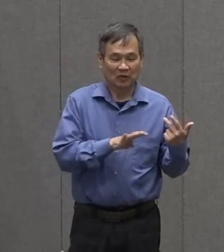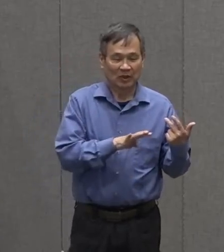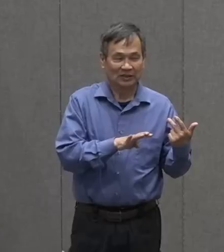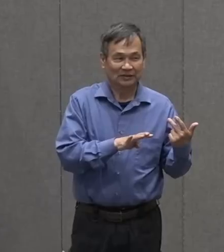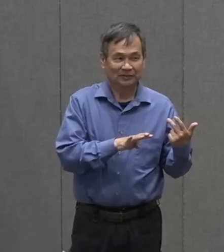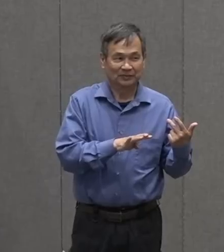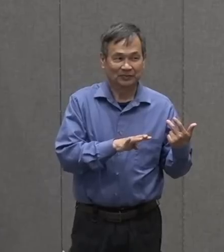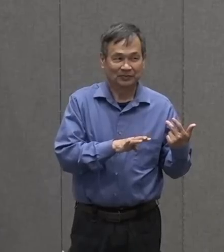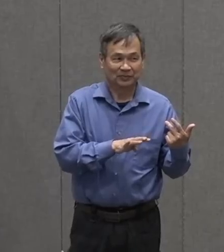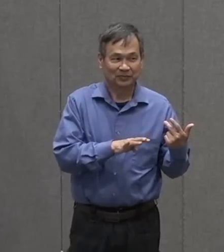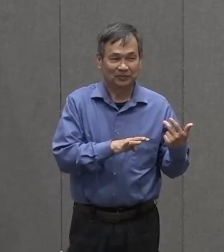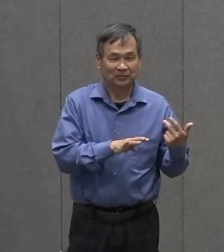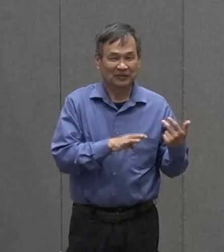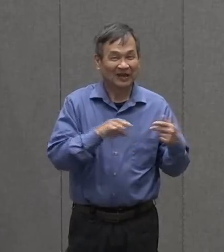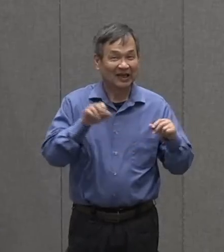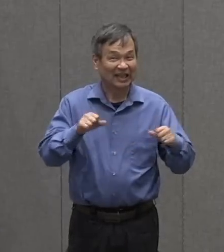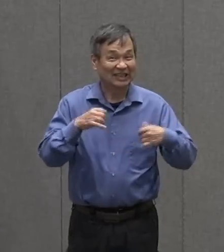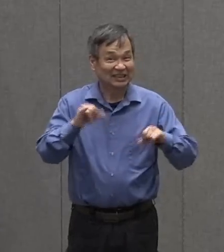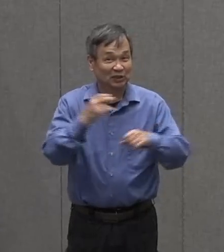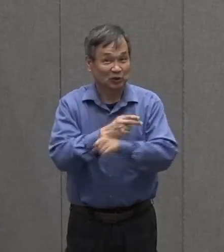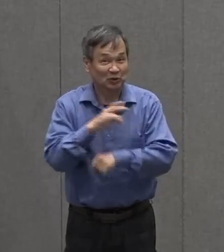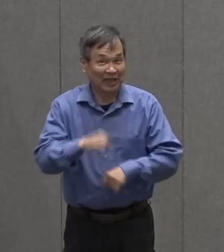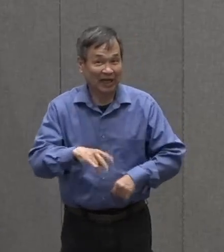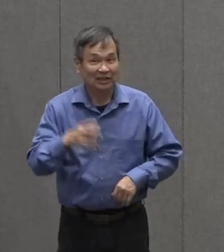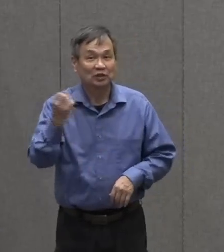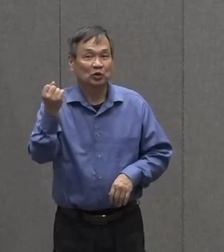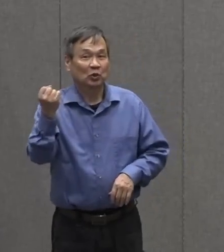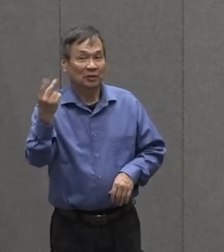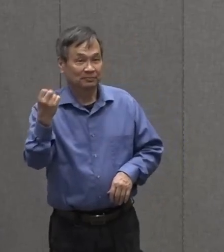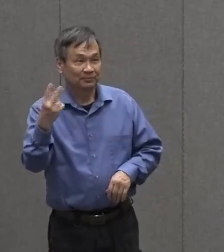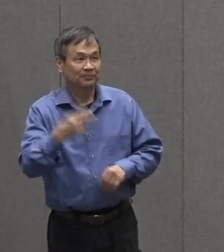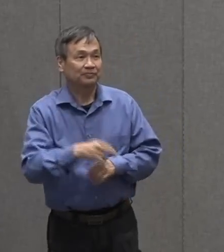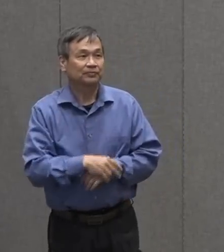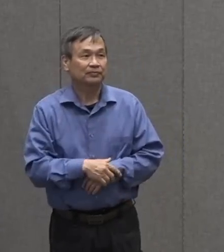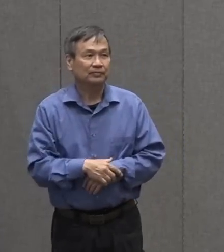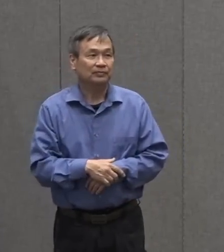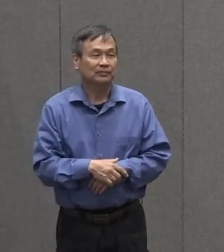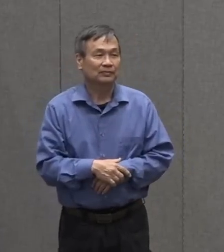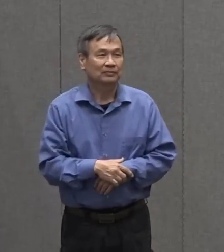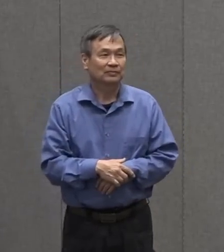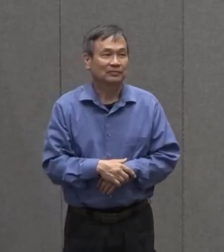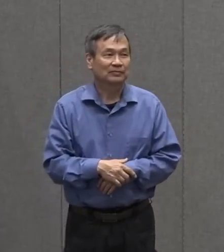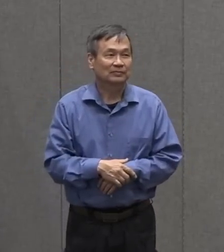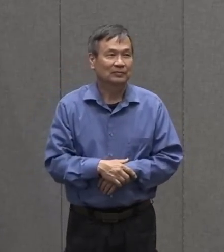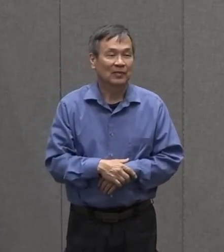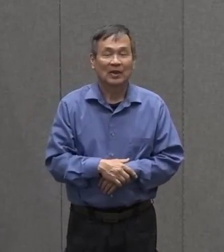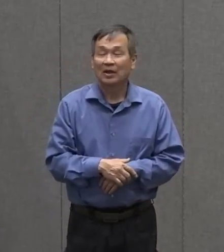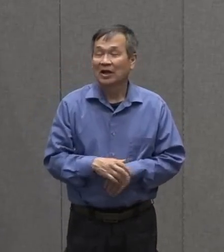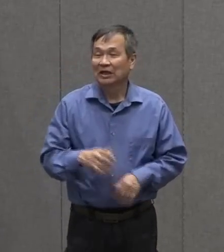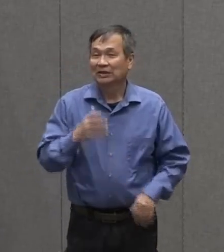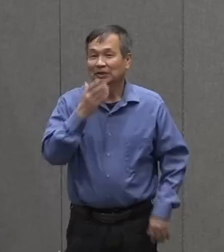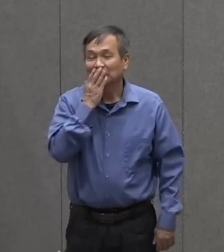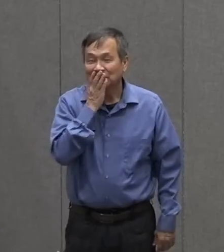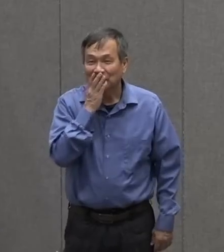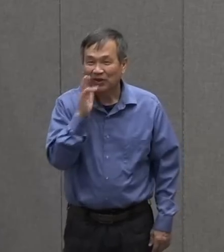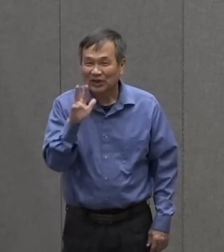since we still have that on there. Lets see. Huh-oh! All right.